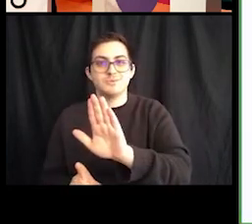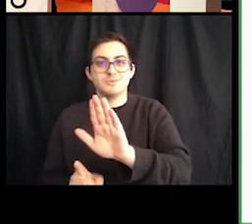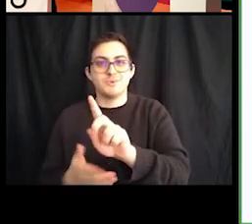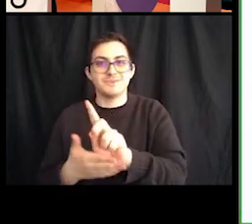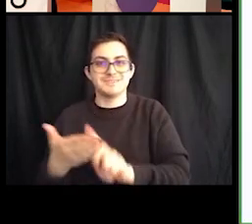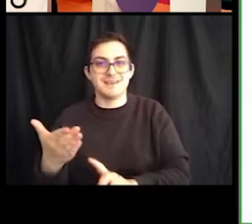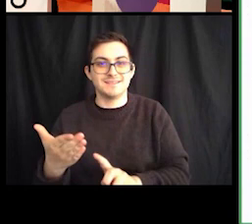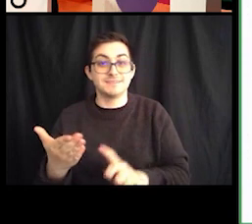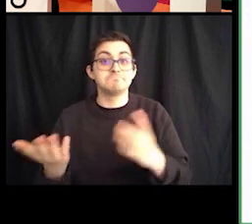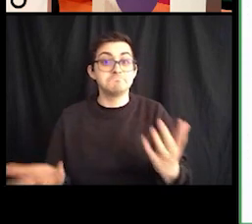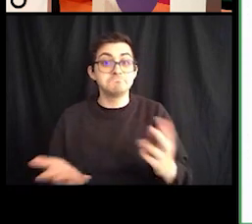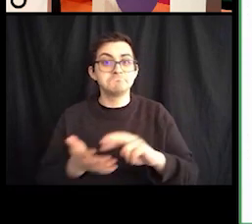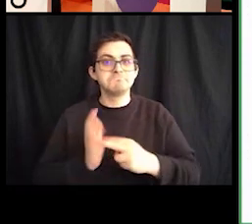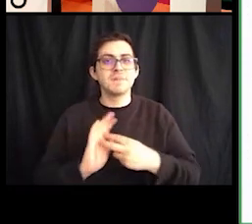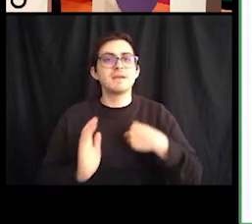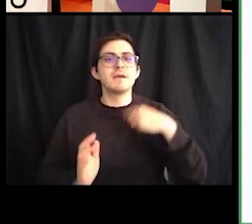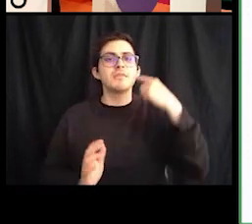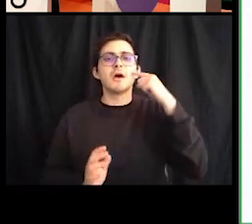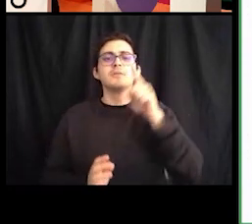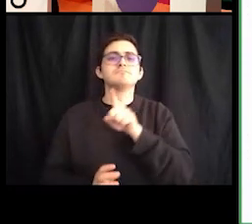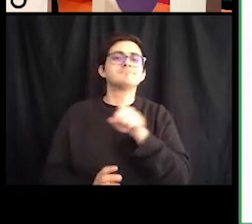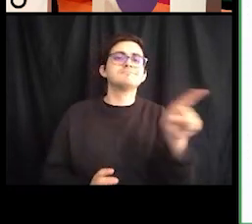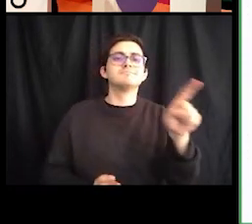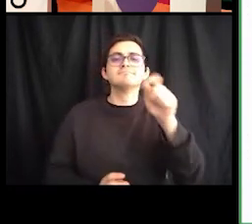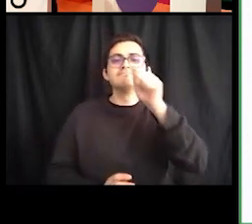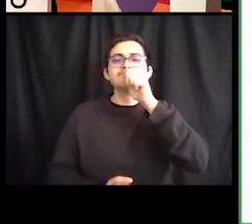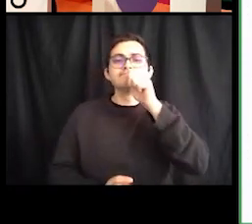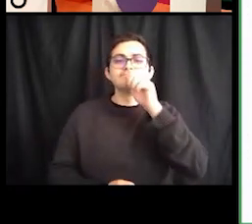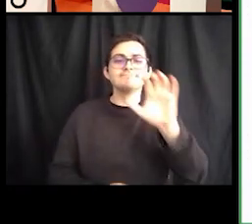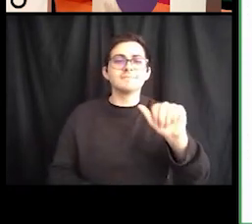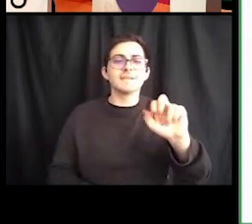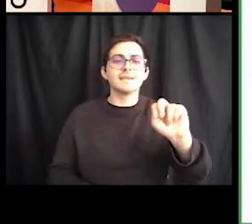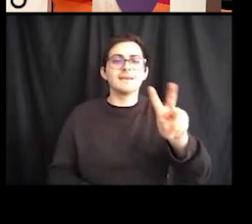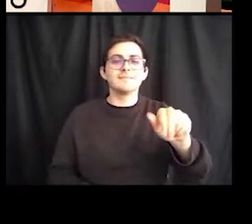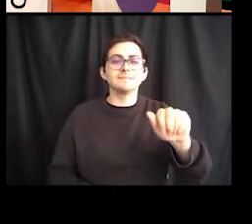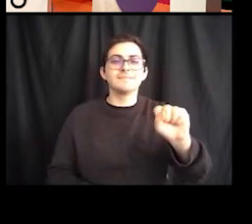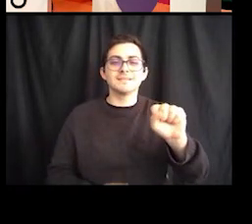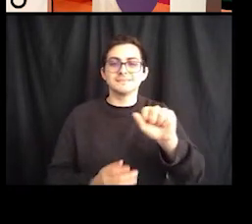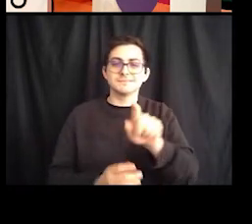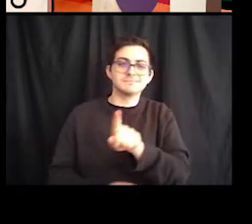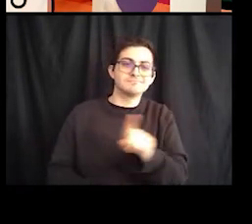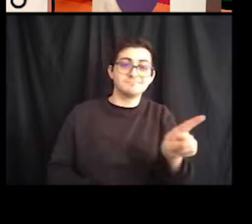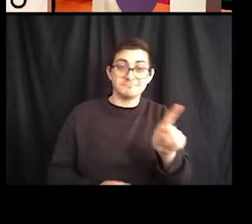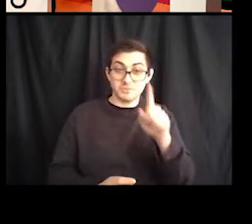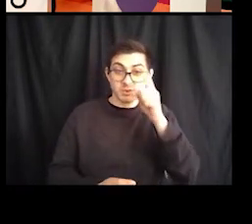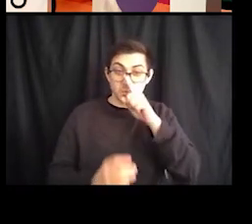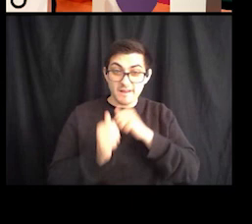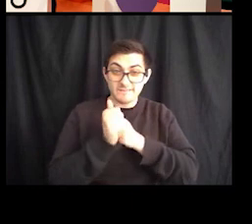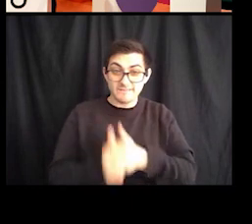and start doing some diagramming, if you would follow me. Awesome OK I'm ready to jam on this.